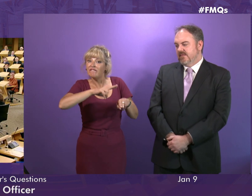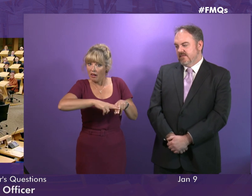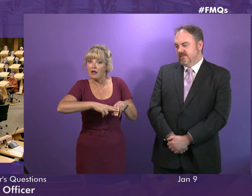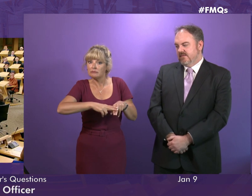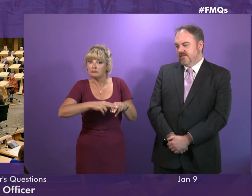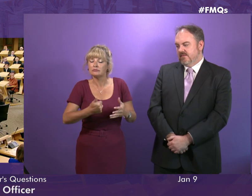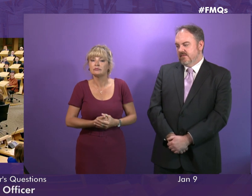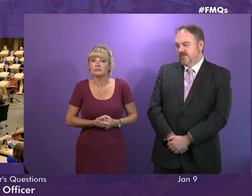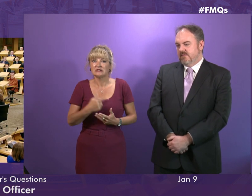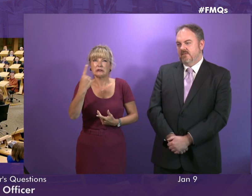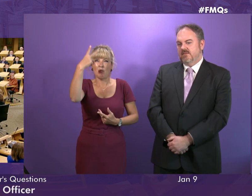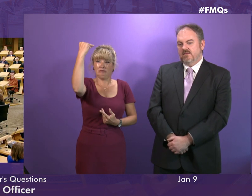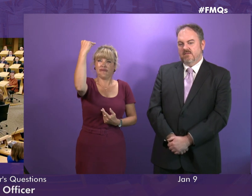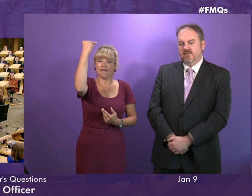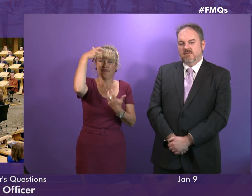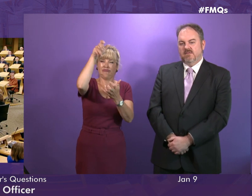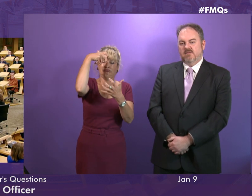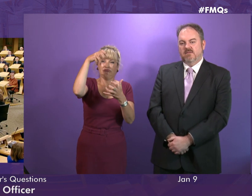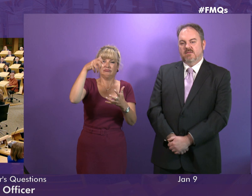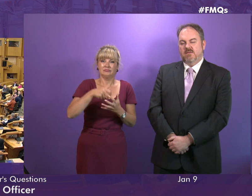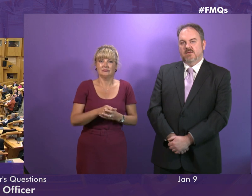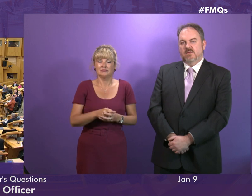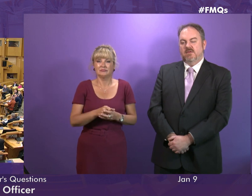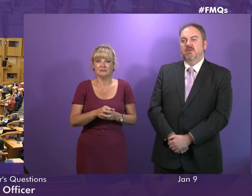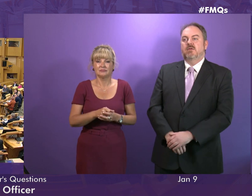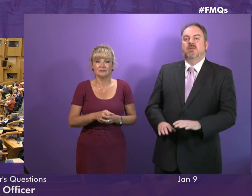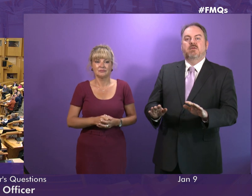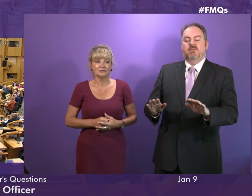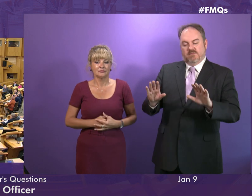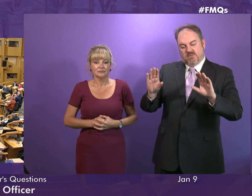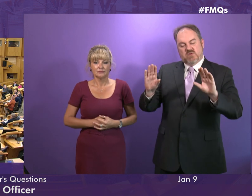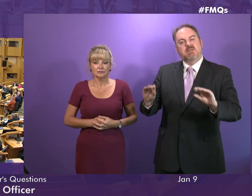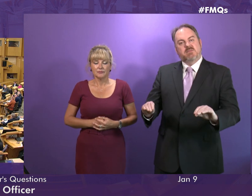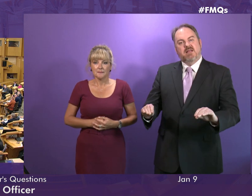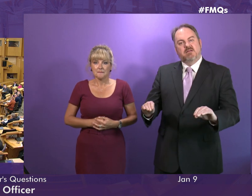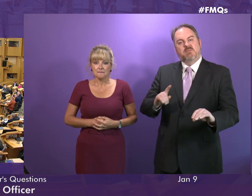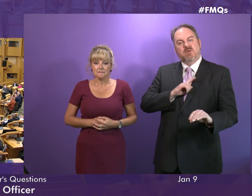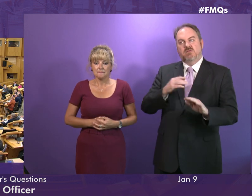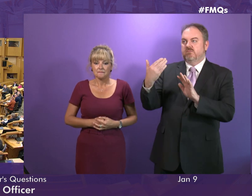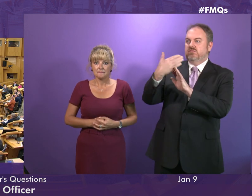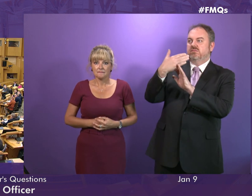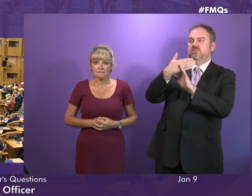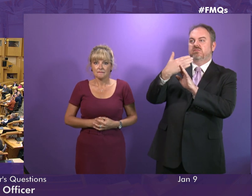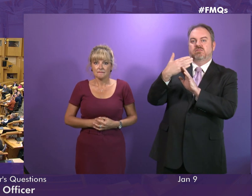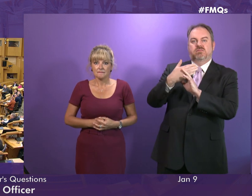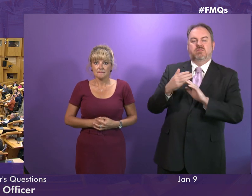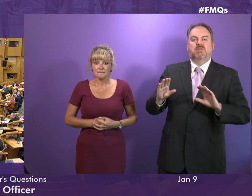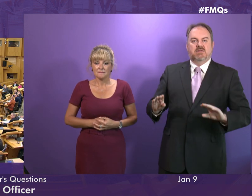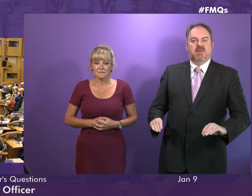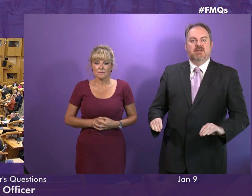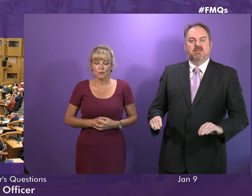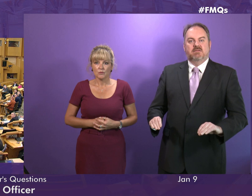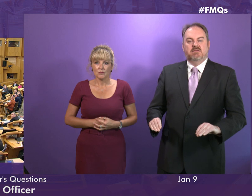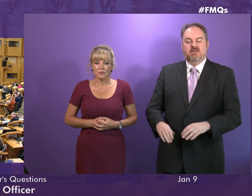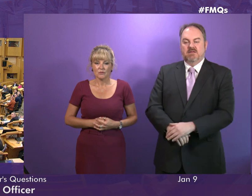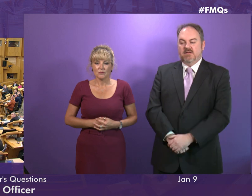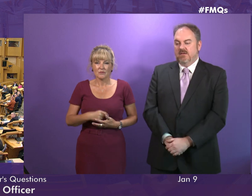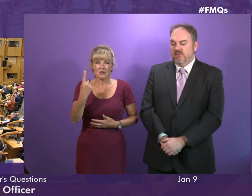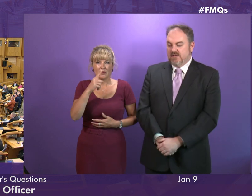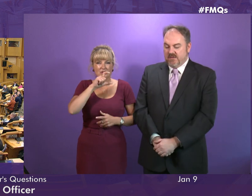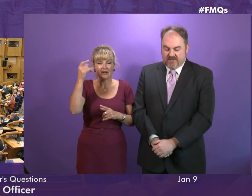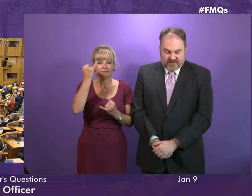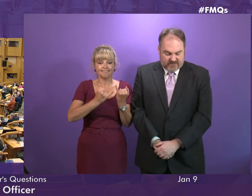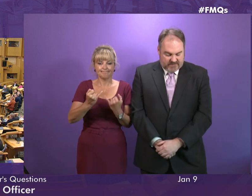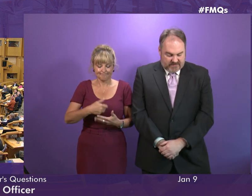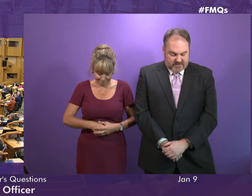The Presiding Officer: We will have a short suspension.